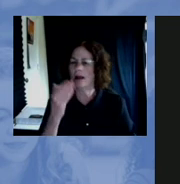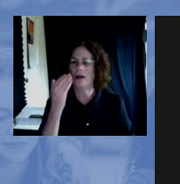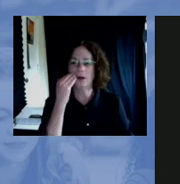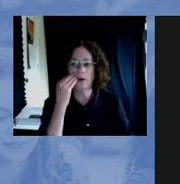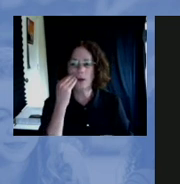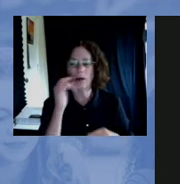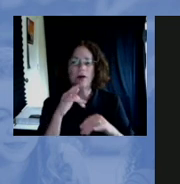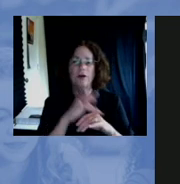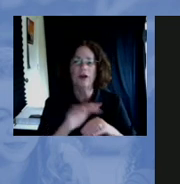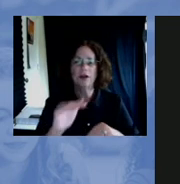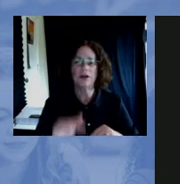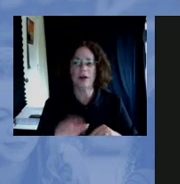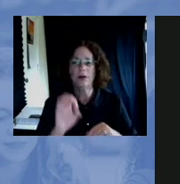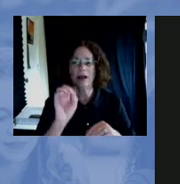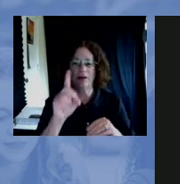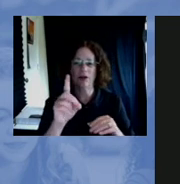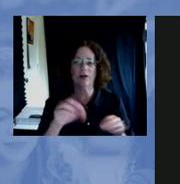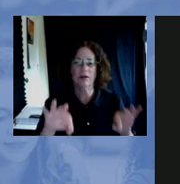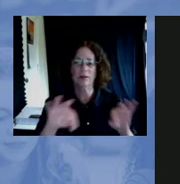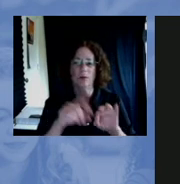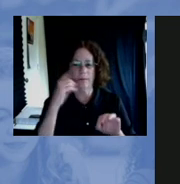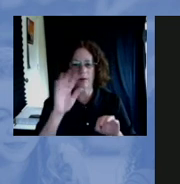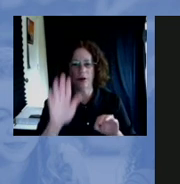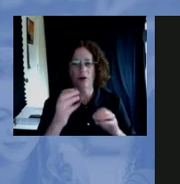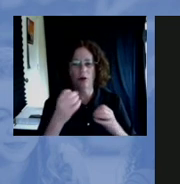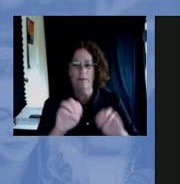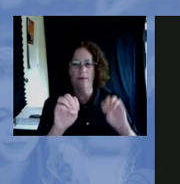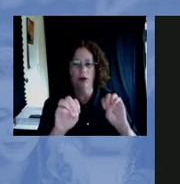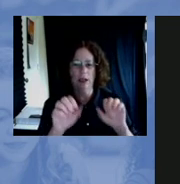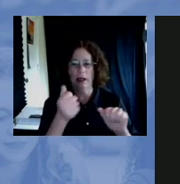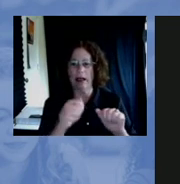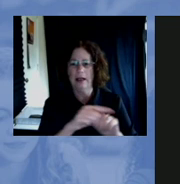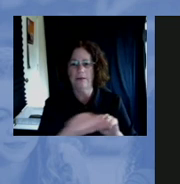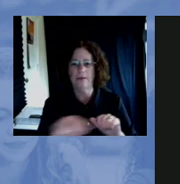HAS BEEN CENTRAL TO YOUR EFFORTS. CAN ANY OF YOU SPEAK TO THAT? WHAT ROLE, INVESTMENTS